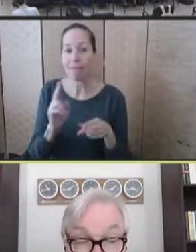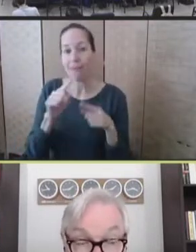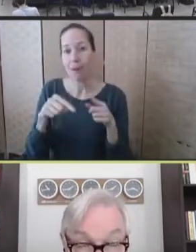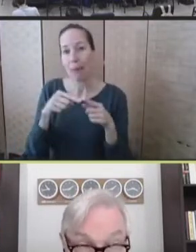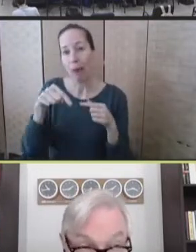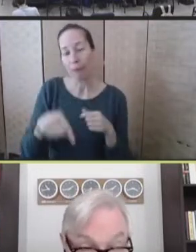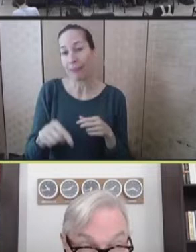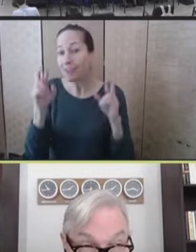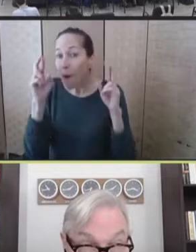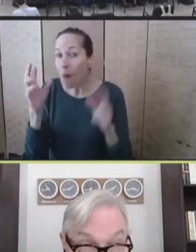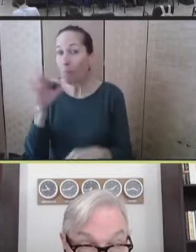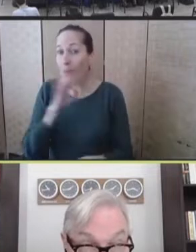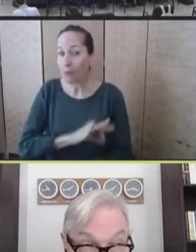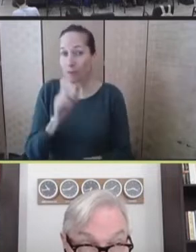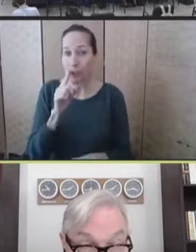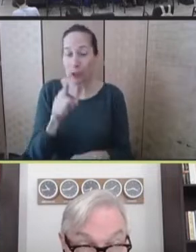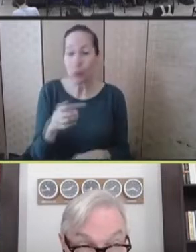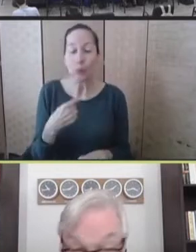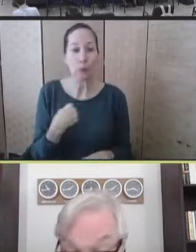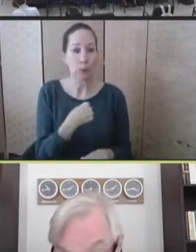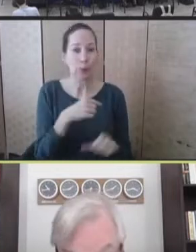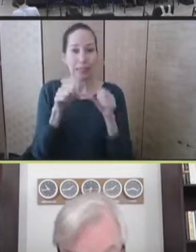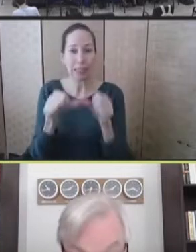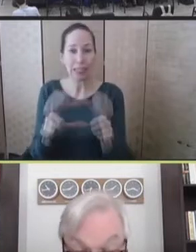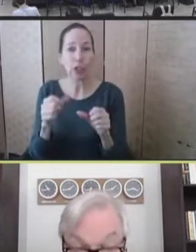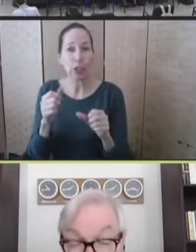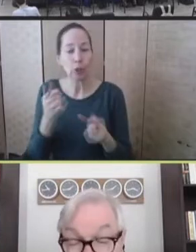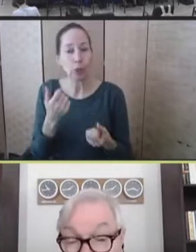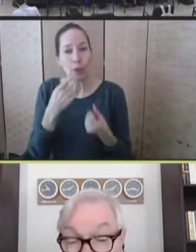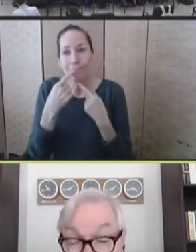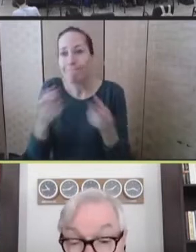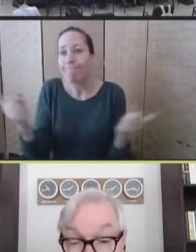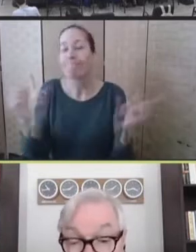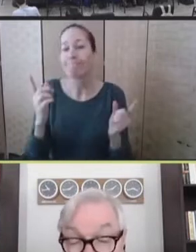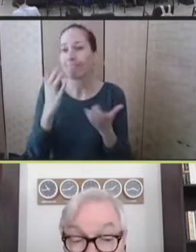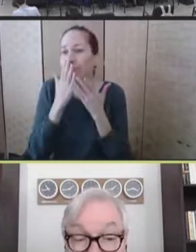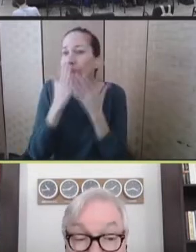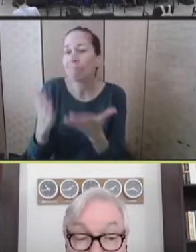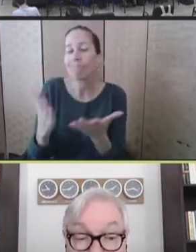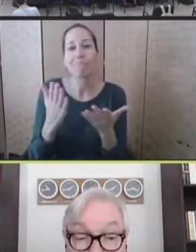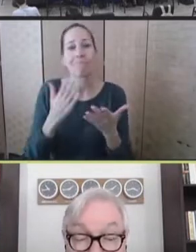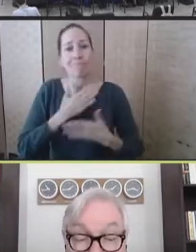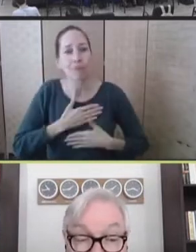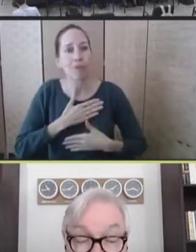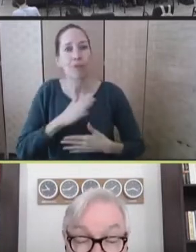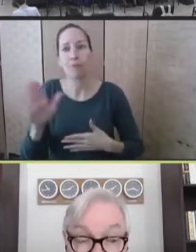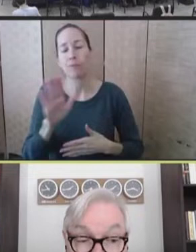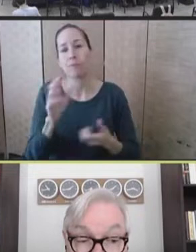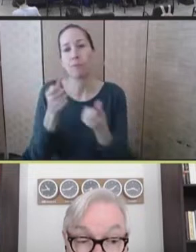We continue to express our appreciation to the supporters of this effort and believe